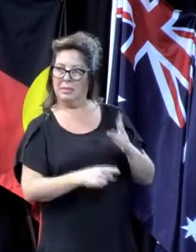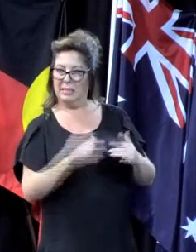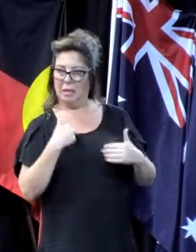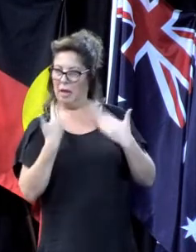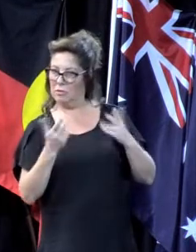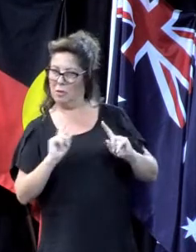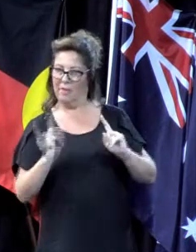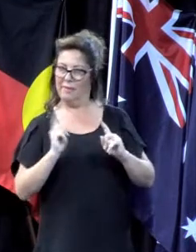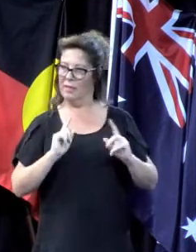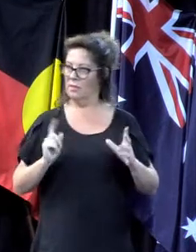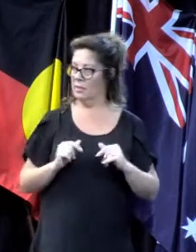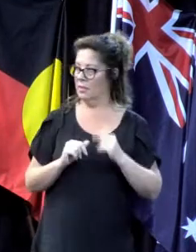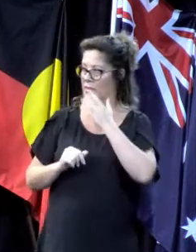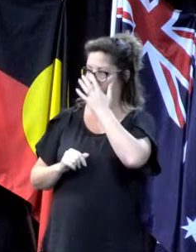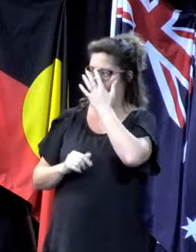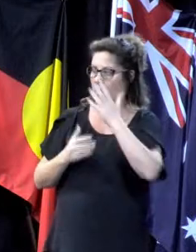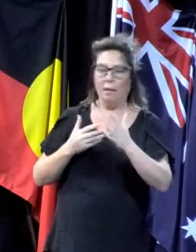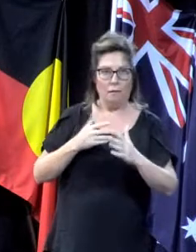Can I just address that one, particularly, right now?